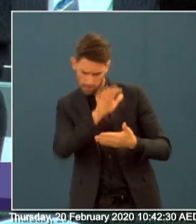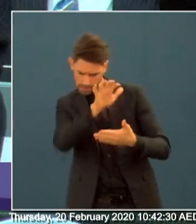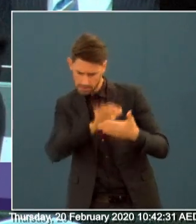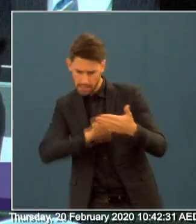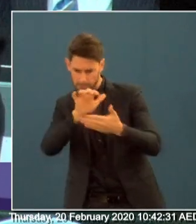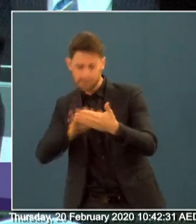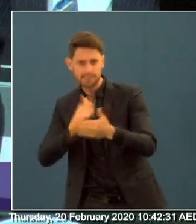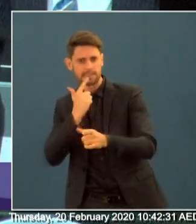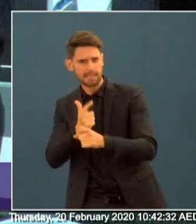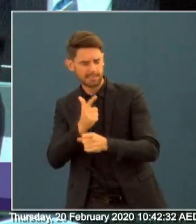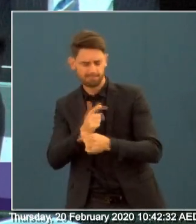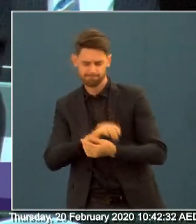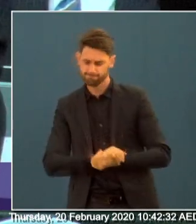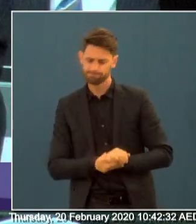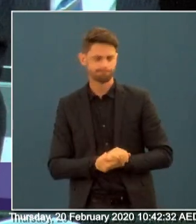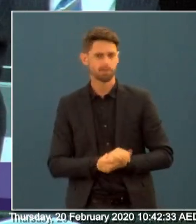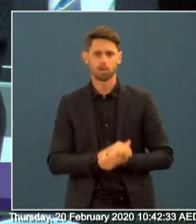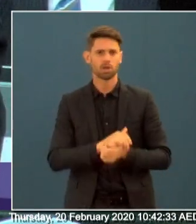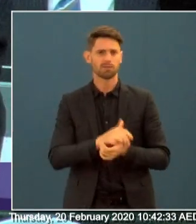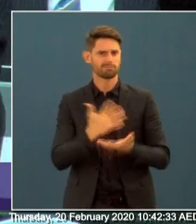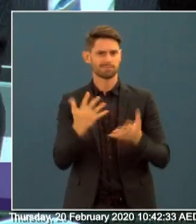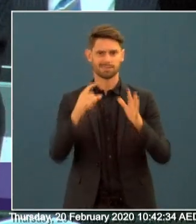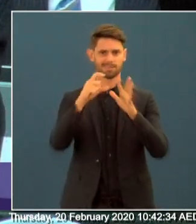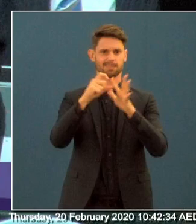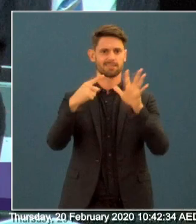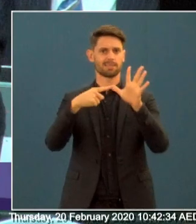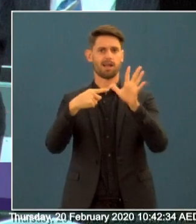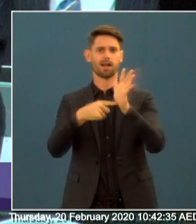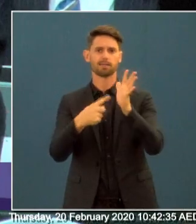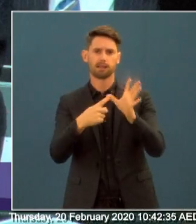I think, you raise an issue about the availability of data or you highlight